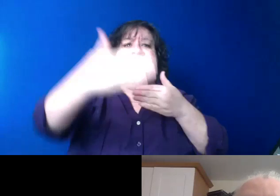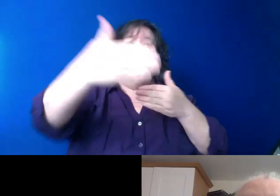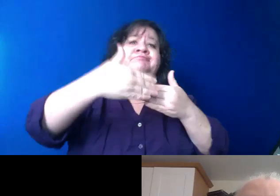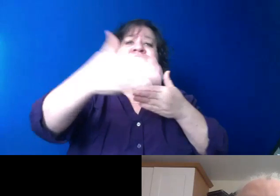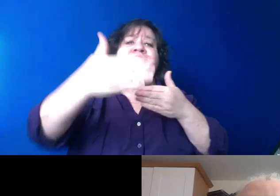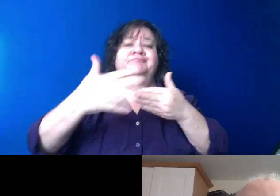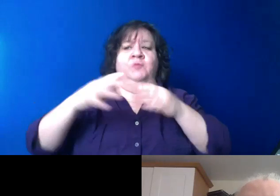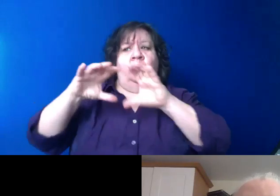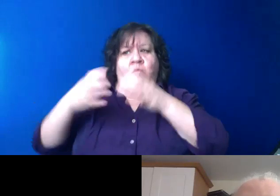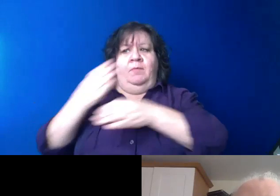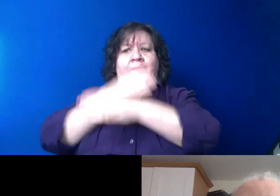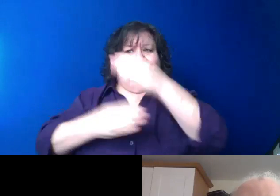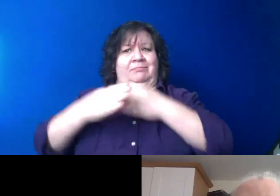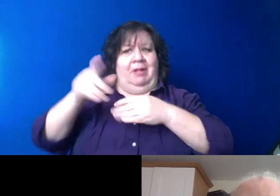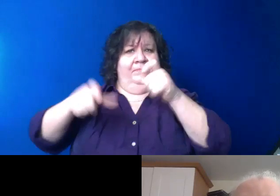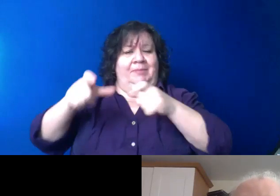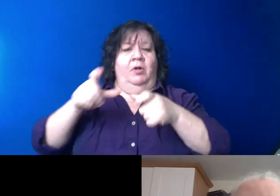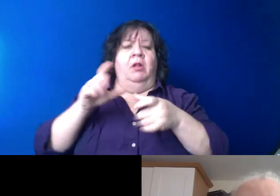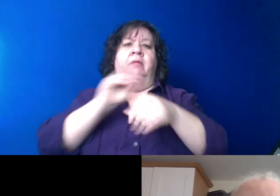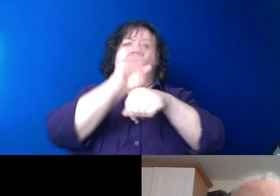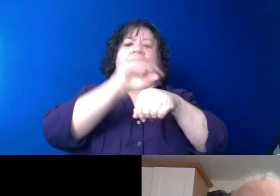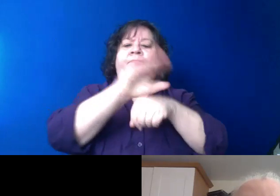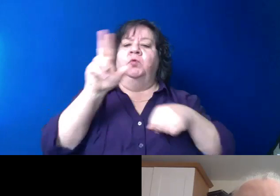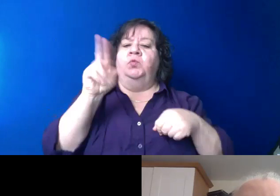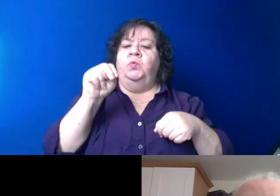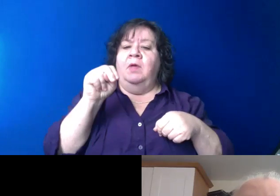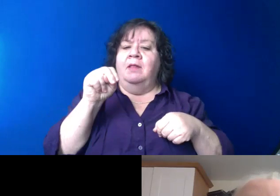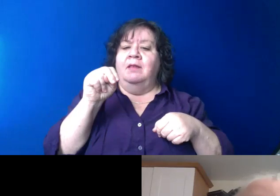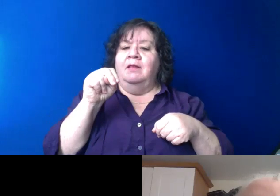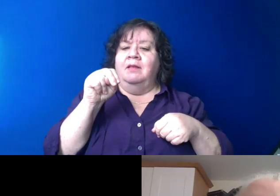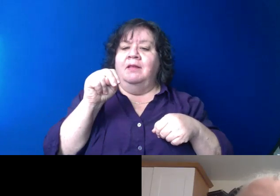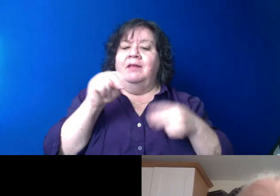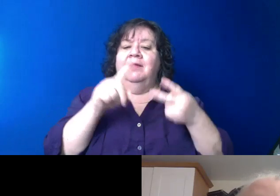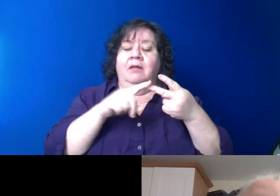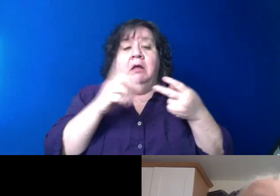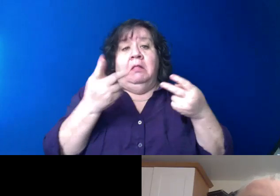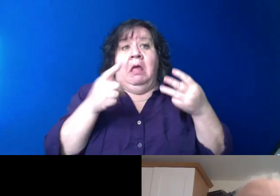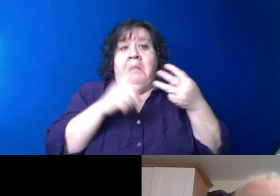national inclusive action plans kind of similar to um what is being done for gender so i think